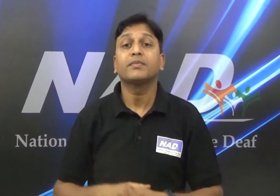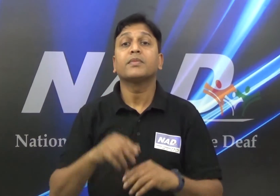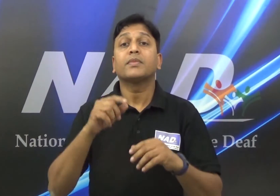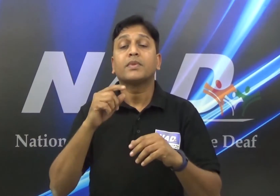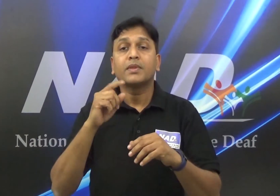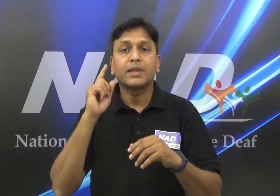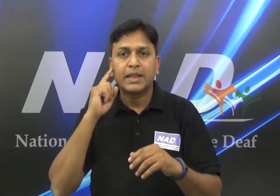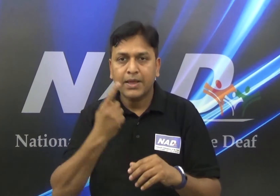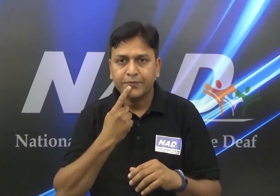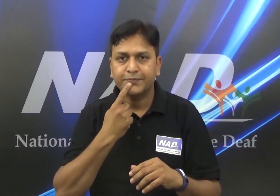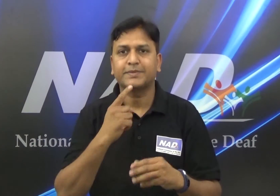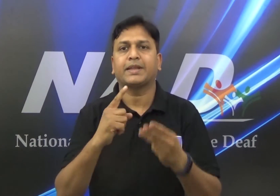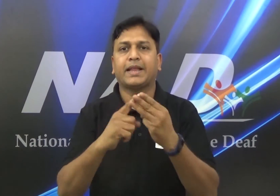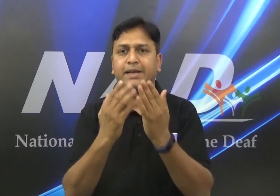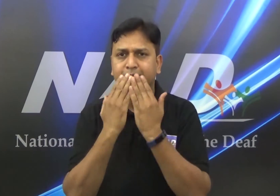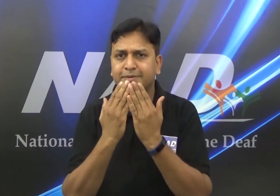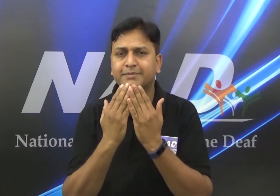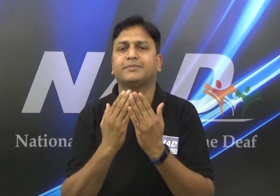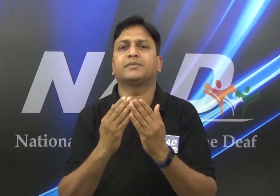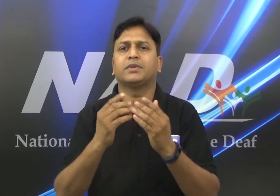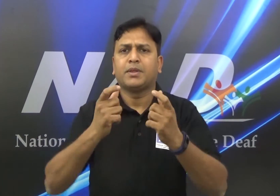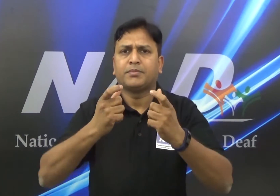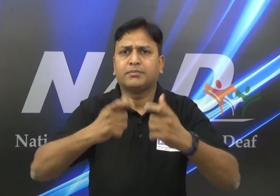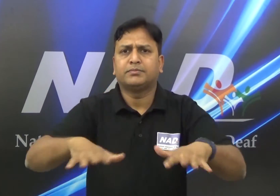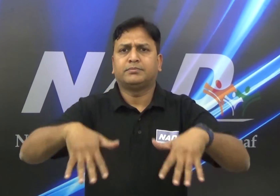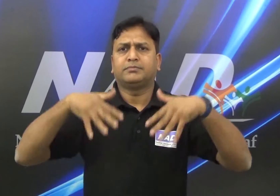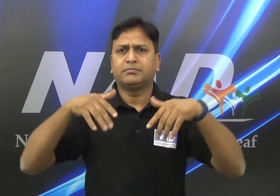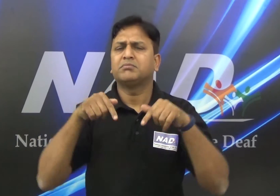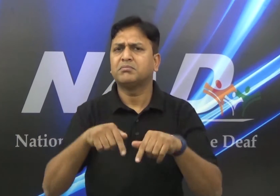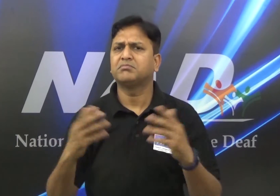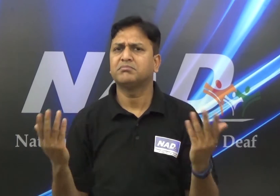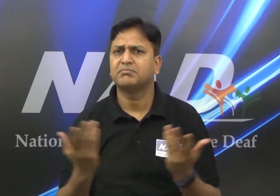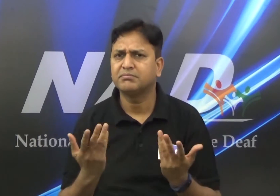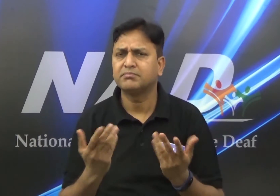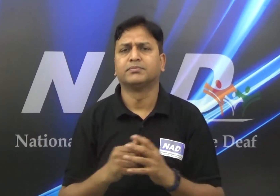Next, we will talk about Conference on Deaf Education.